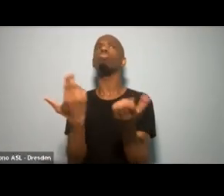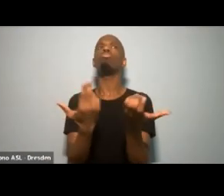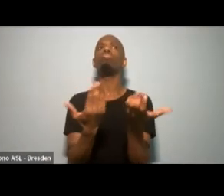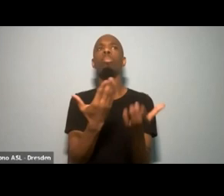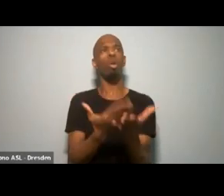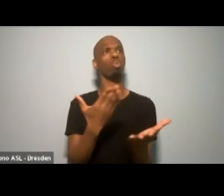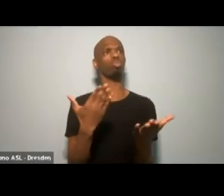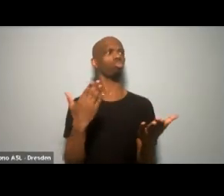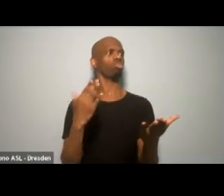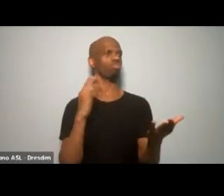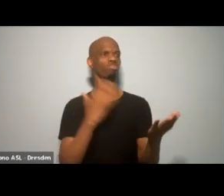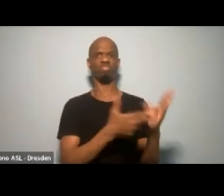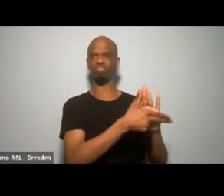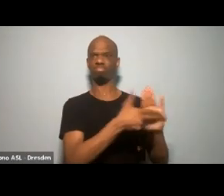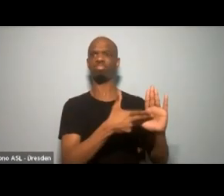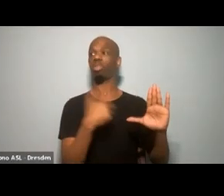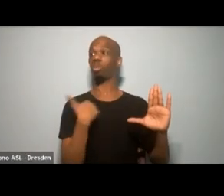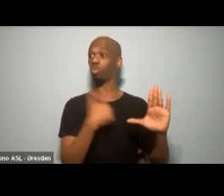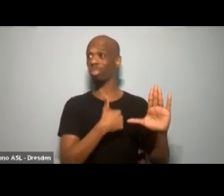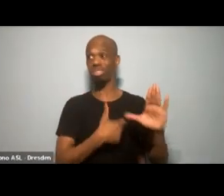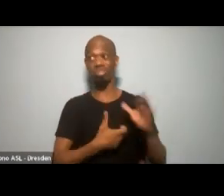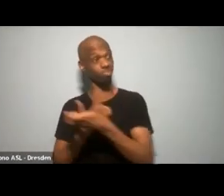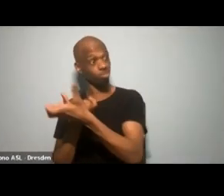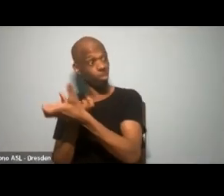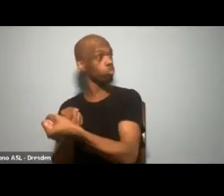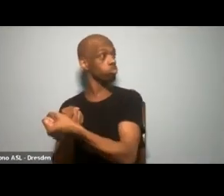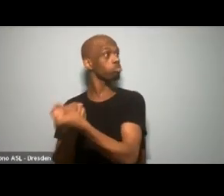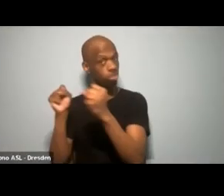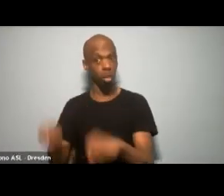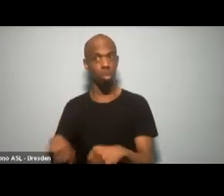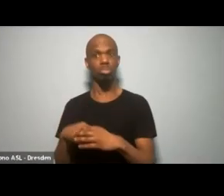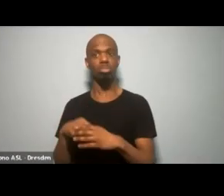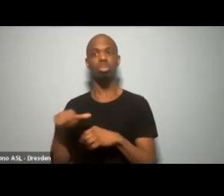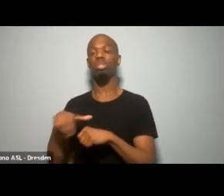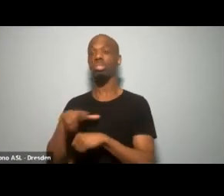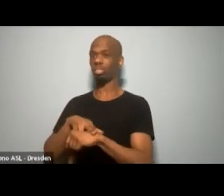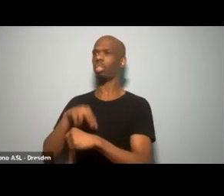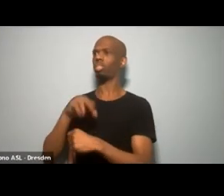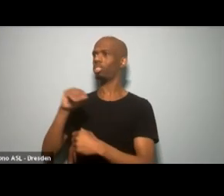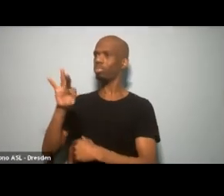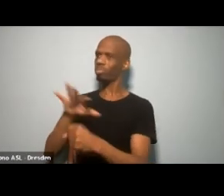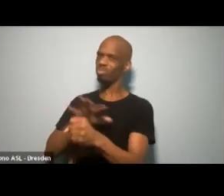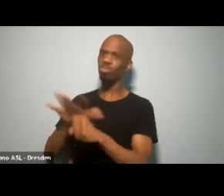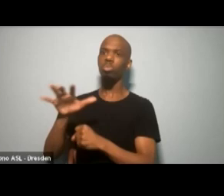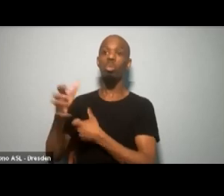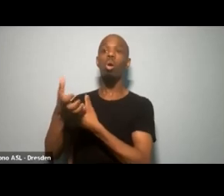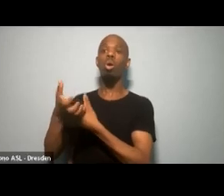for tourists visiting Africa. With all the cultural agencies domiciled